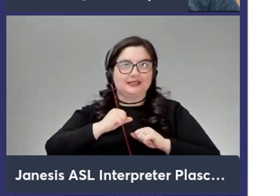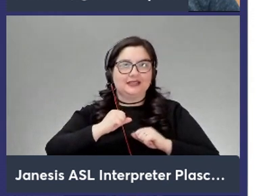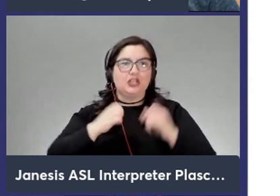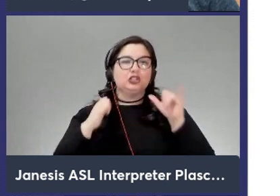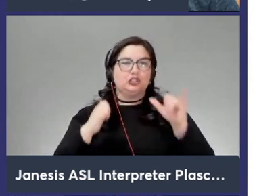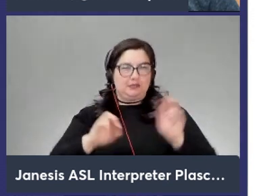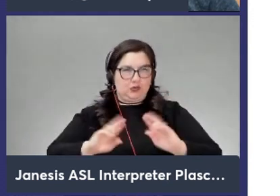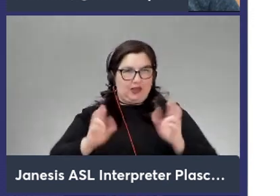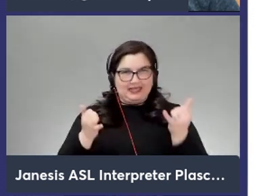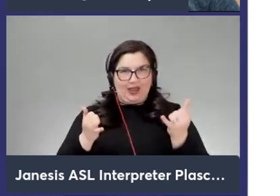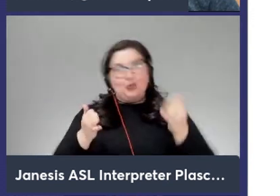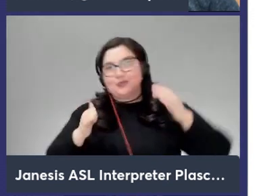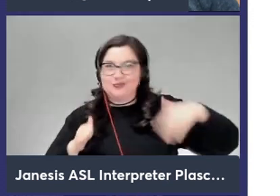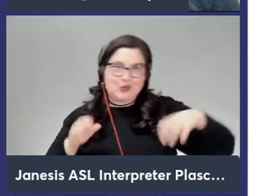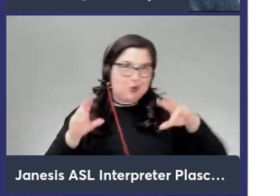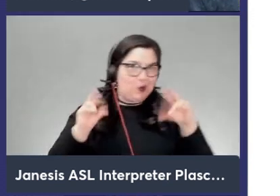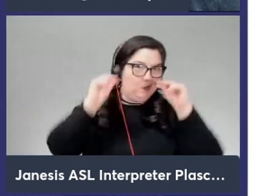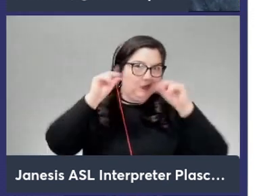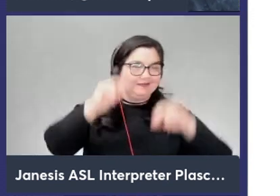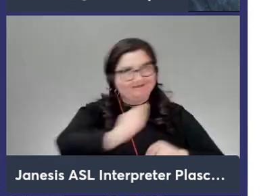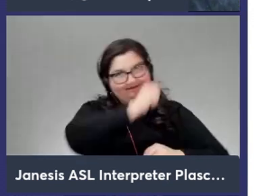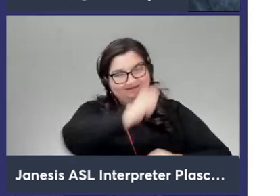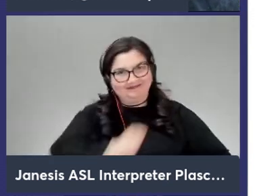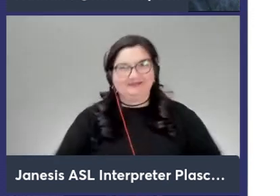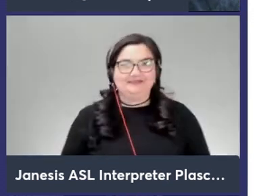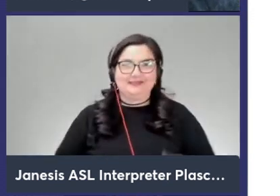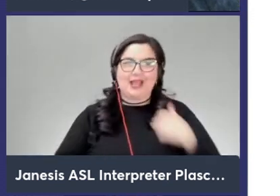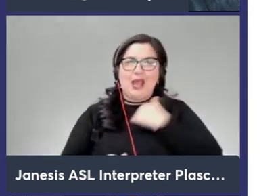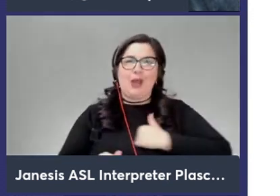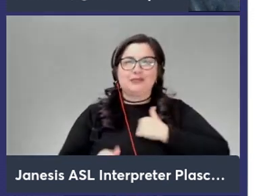Nope. Sorry, let me try one more time.